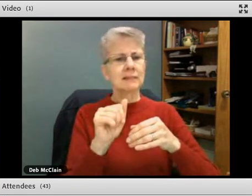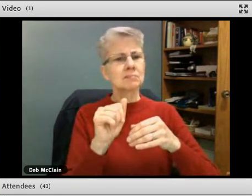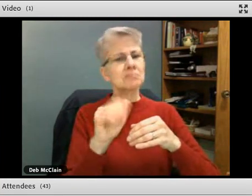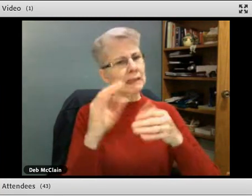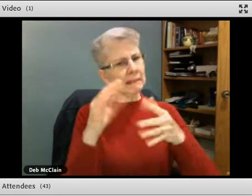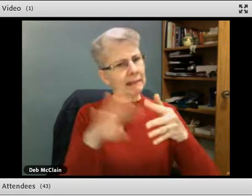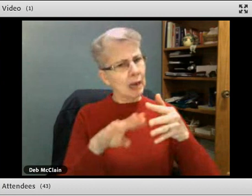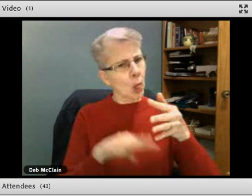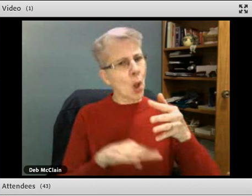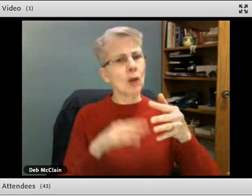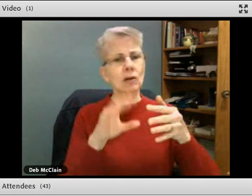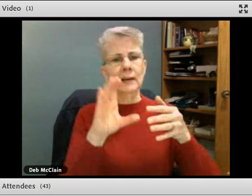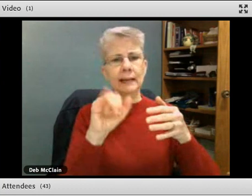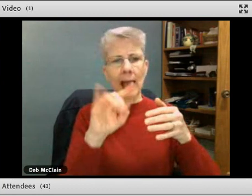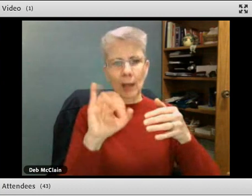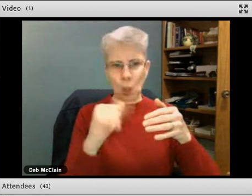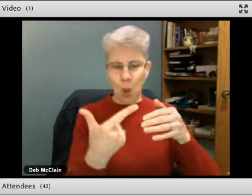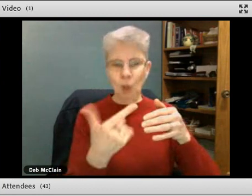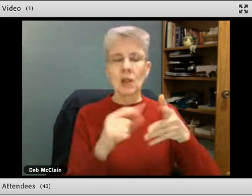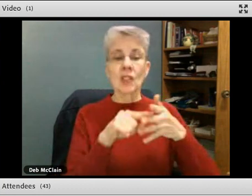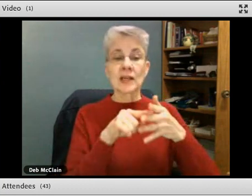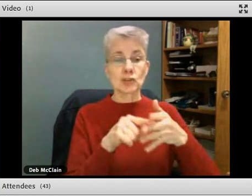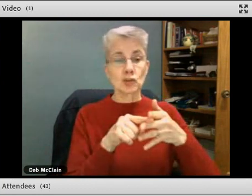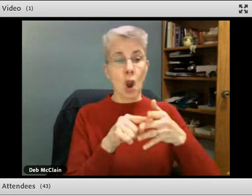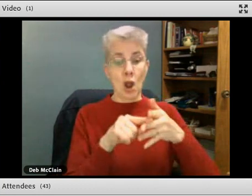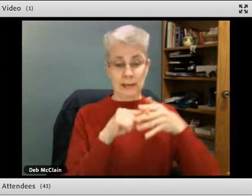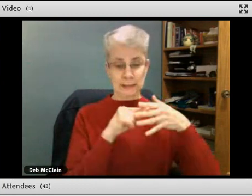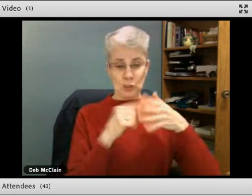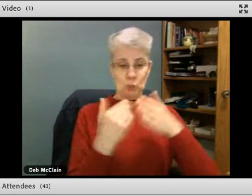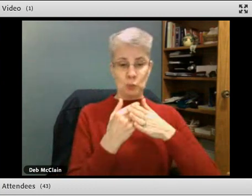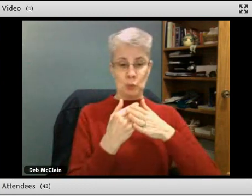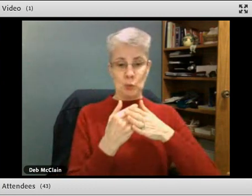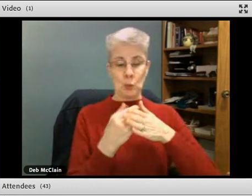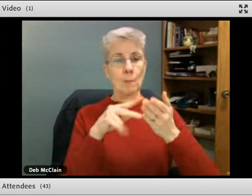and so they started a pilot project in 1966